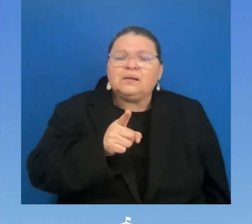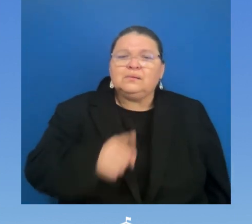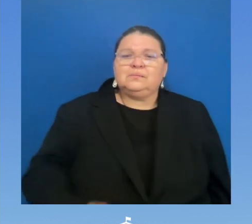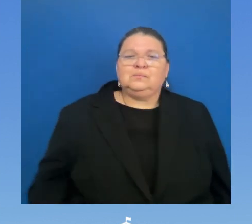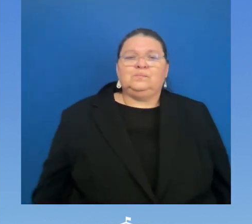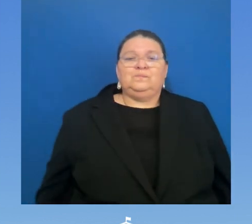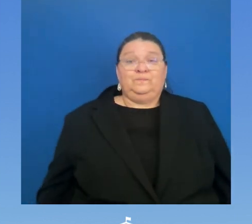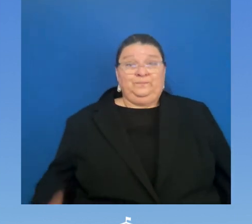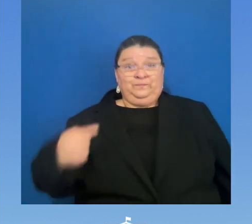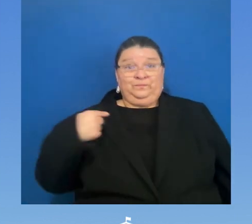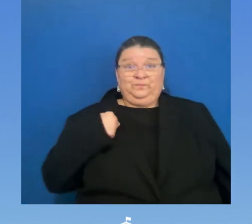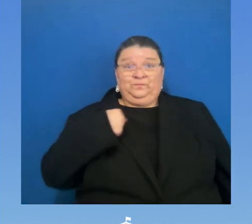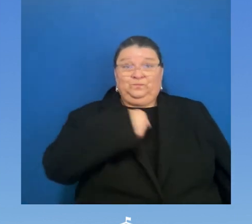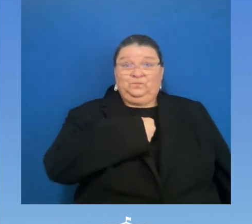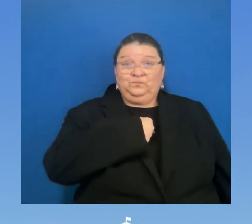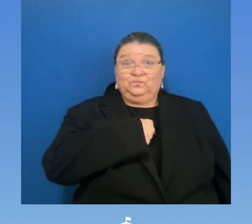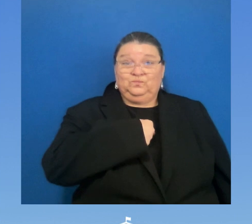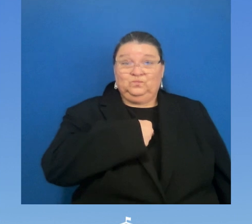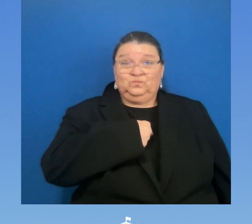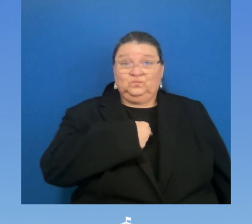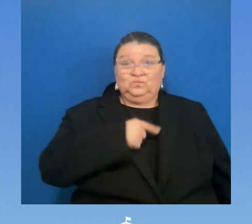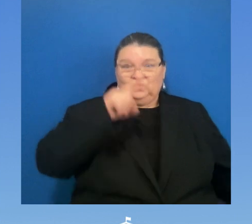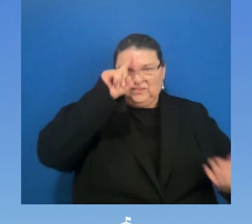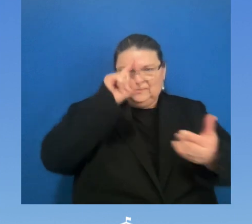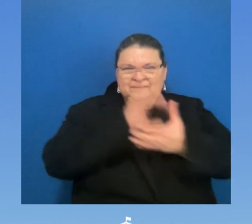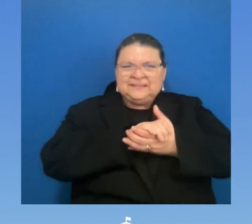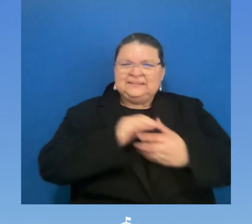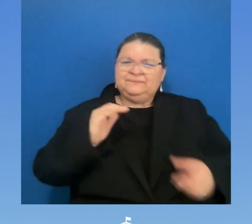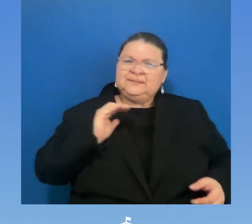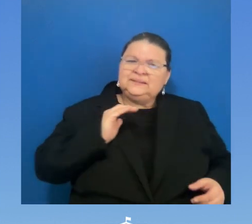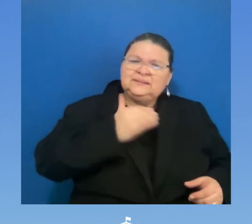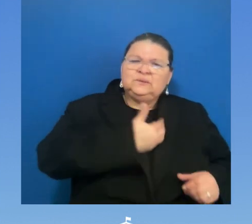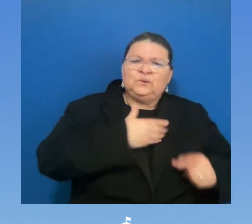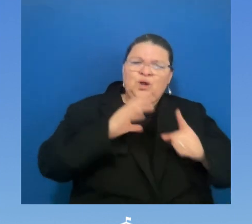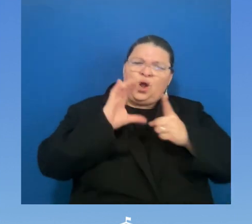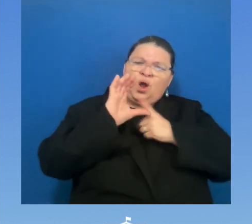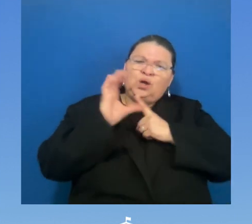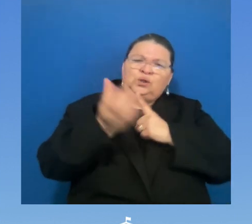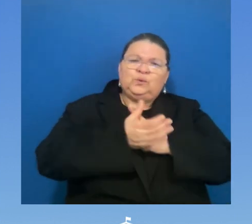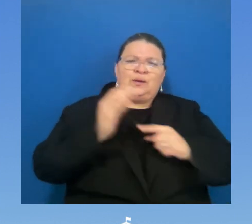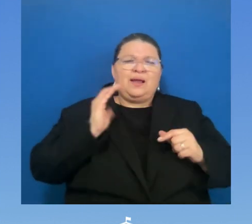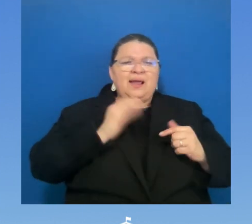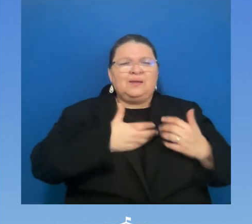is a primary differentiator for both attracting and retaining talent. I hear this all the time